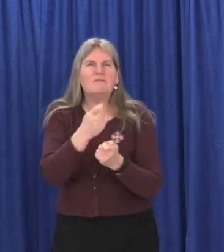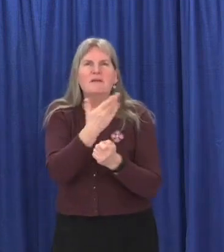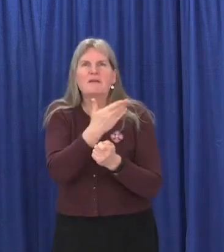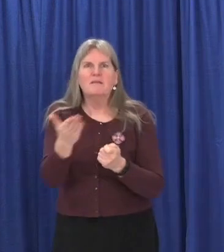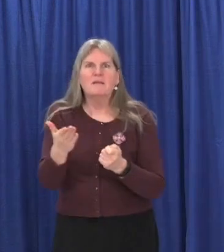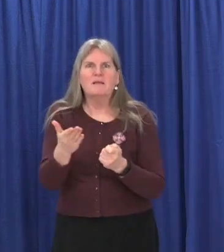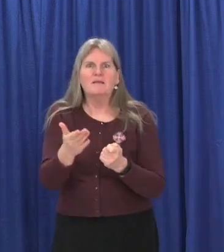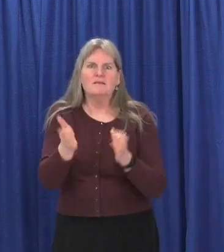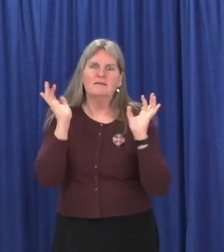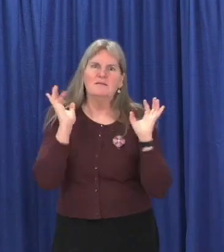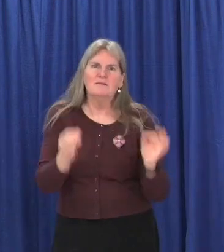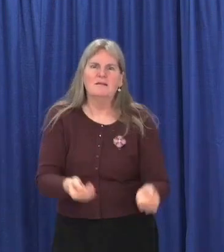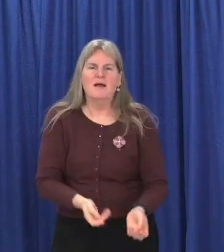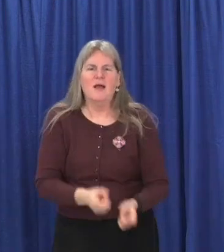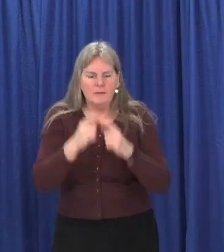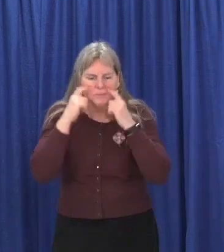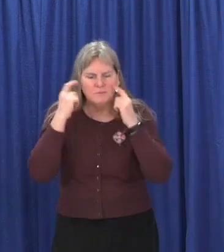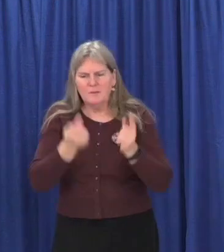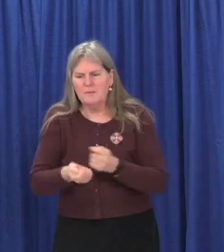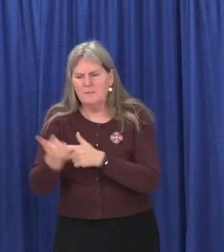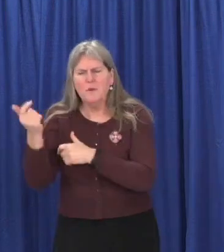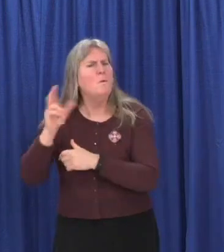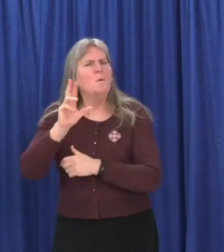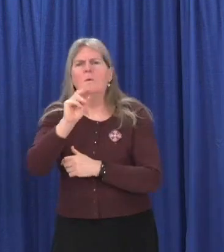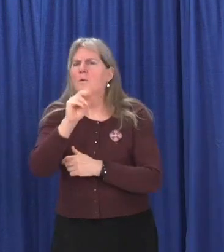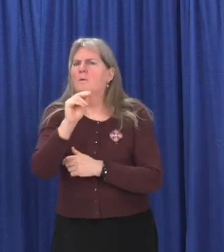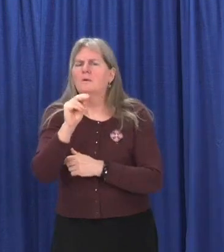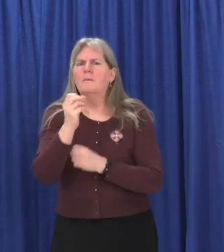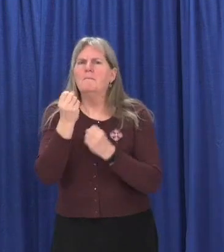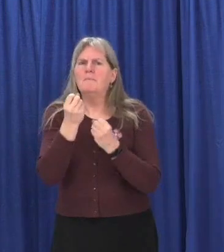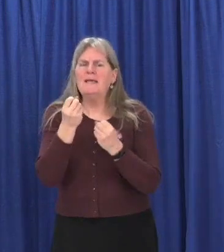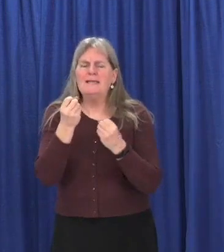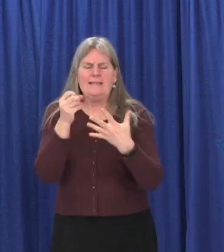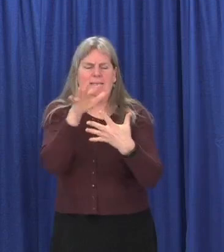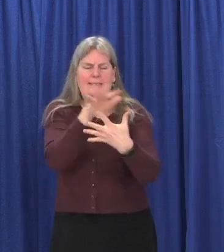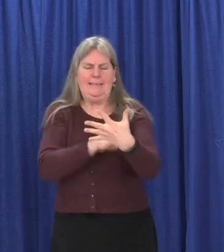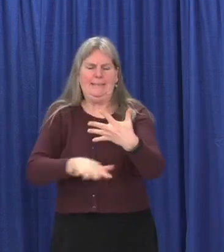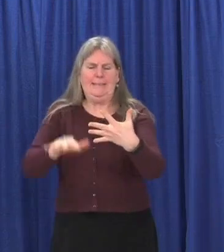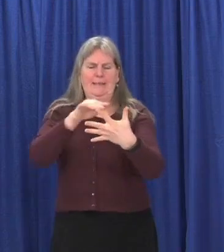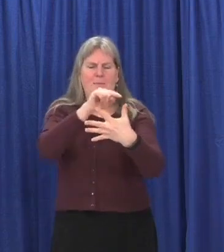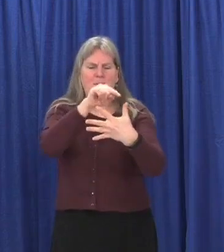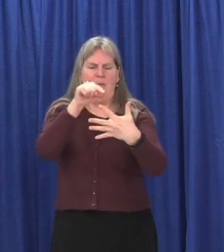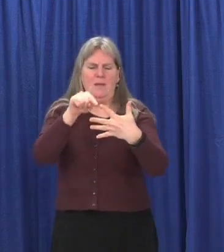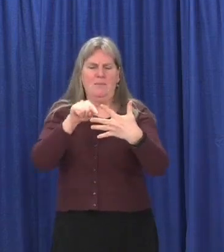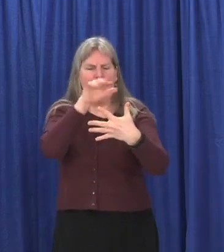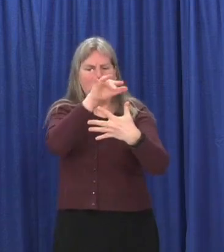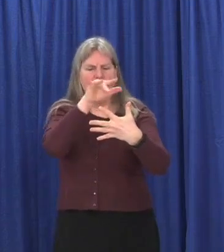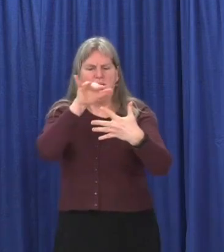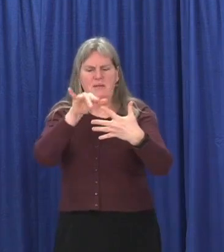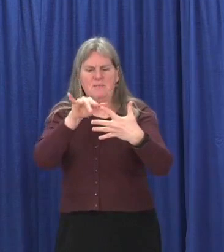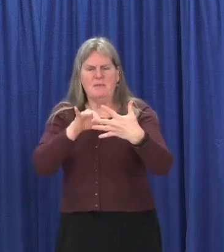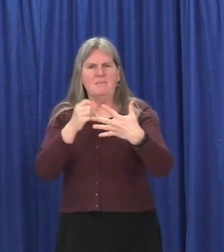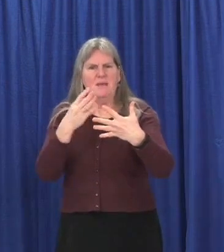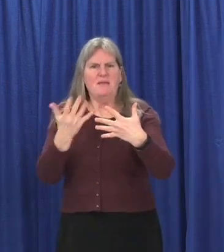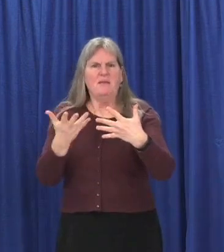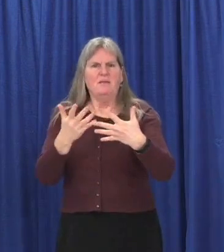It's all of them together that are important as we look to the next phase. Thank you. Thank you. Luke,